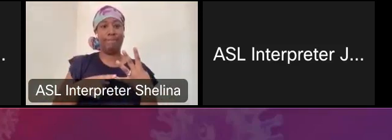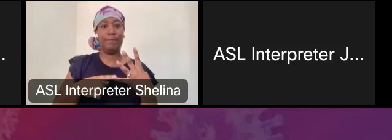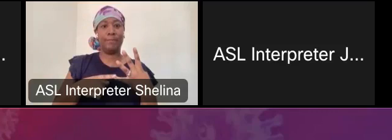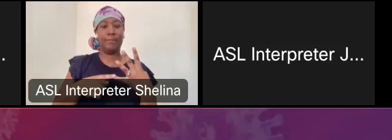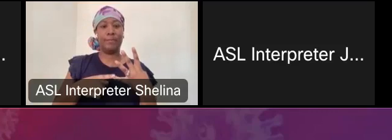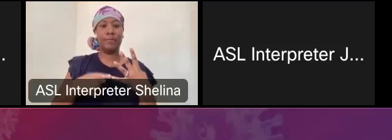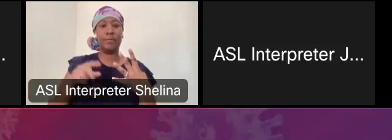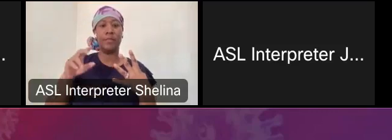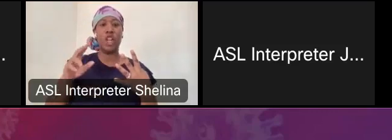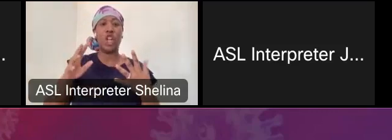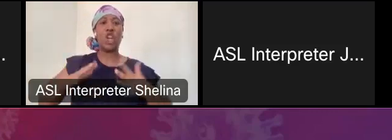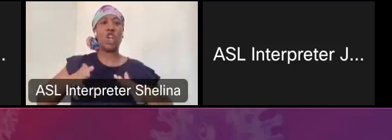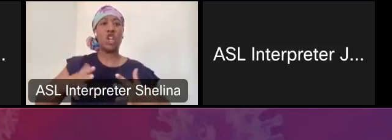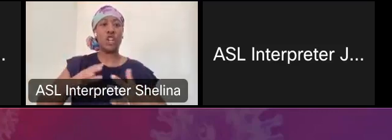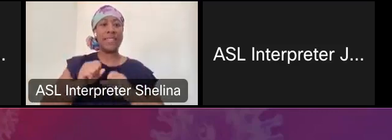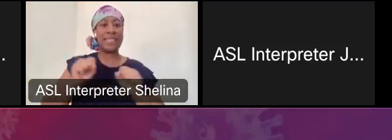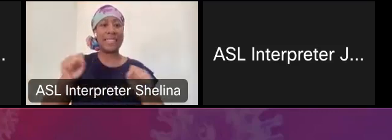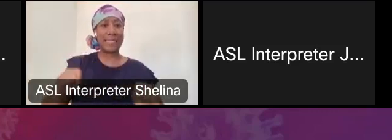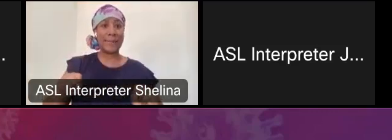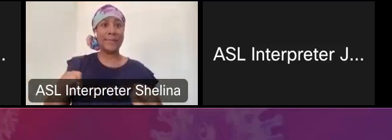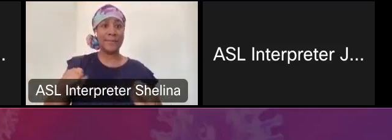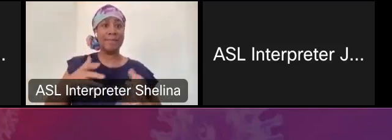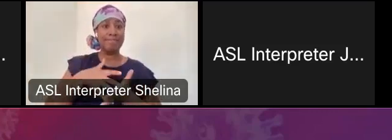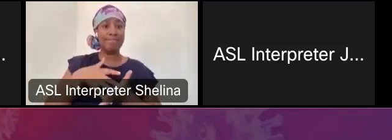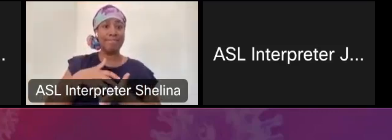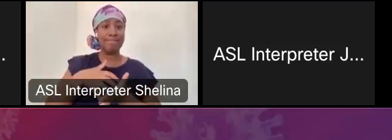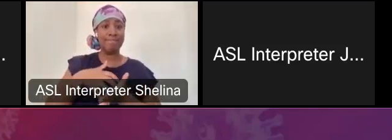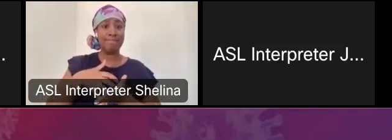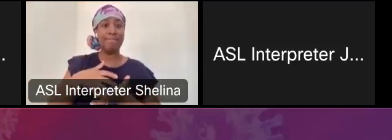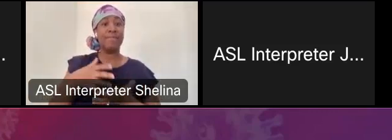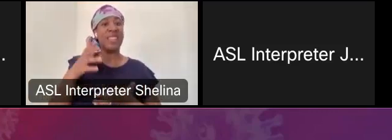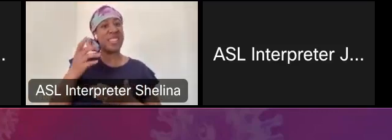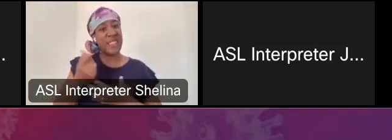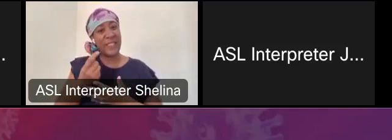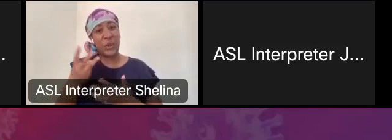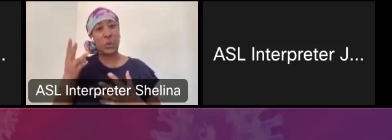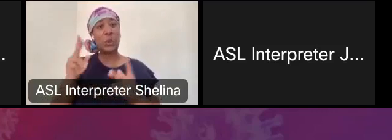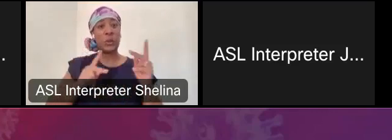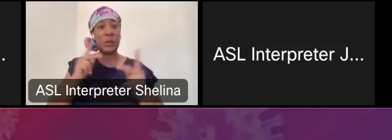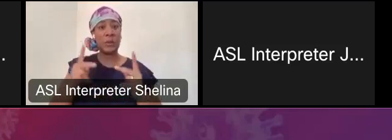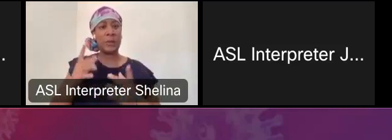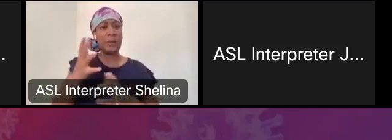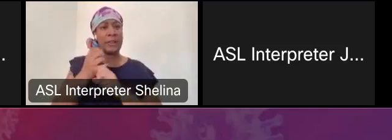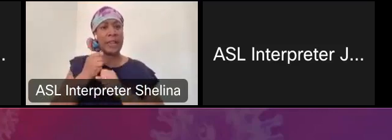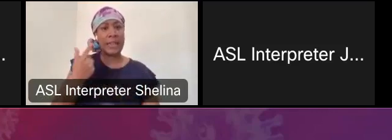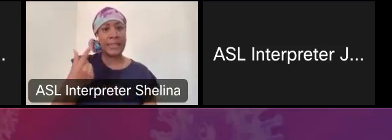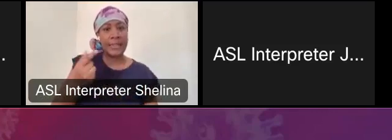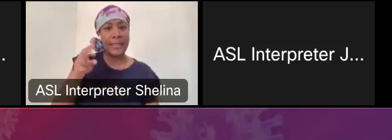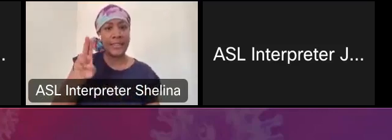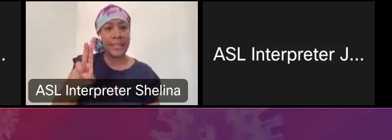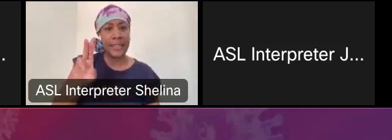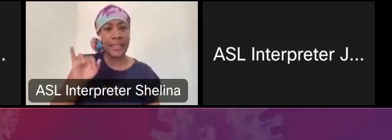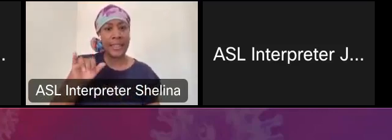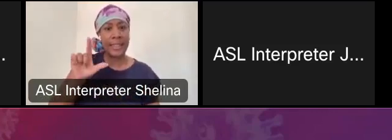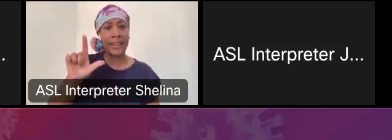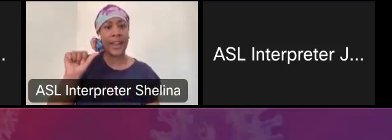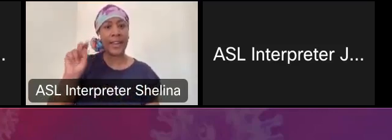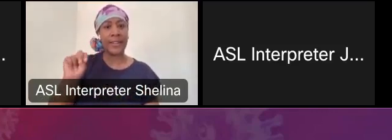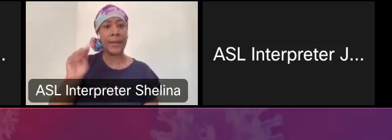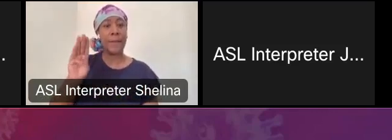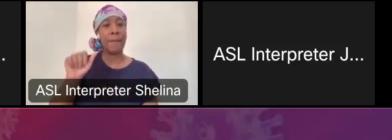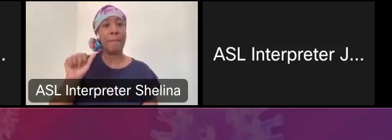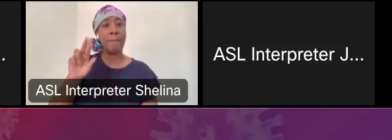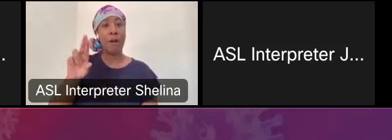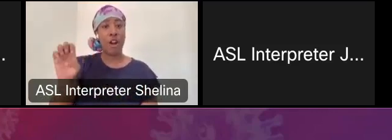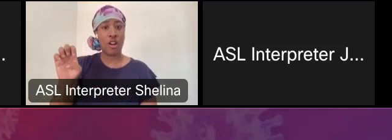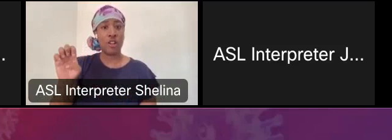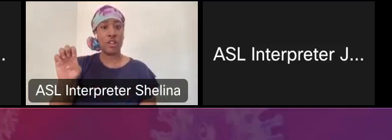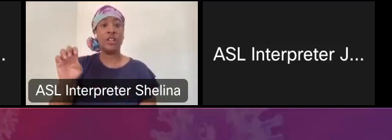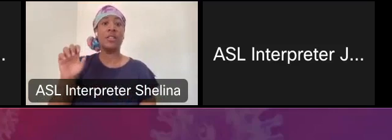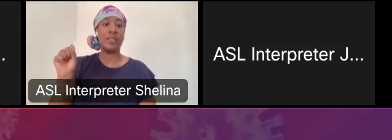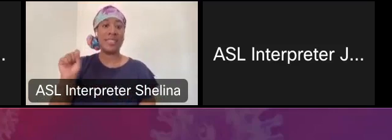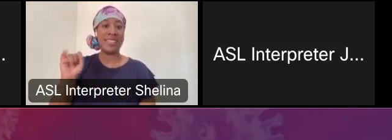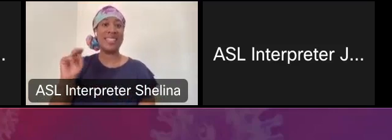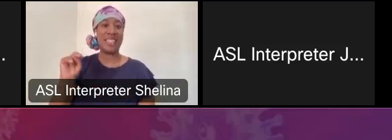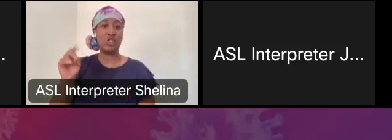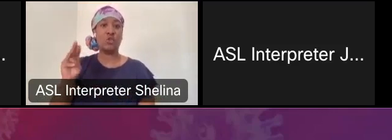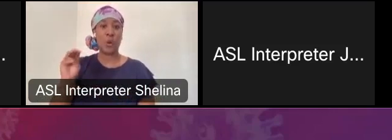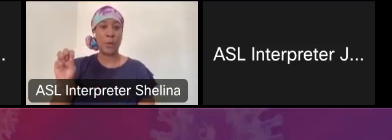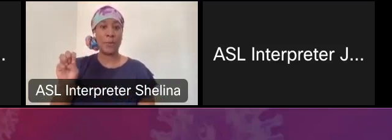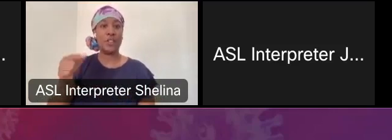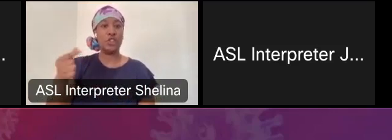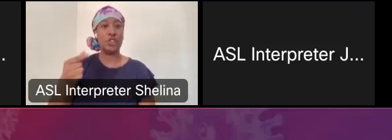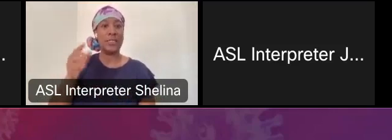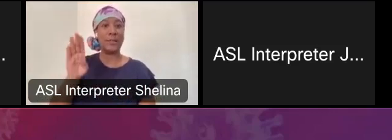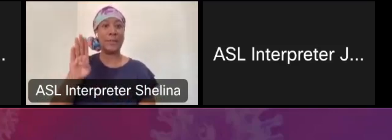A few people who have received the Johnson and Johnson covert, 19 vaccine have experienced ski Anbar syndrome or GBs jbs is a rare disorder where their body's immune system damages nerve cells,